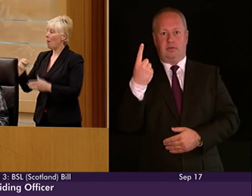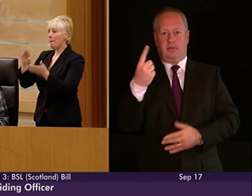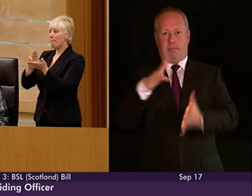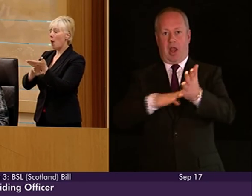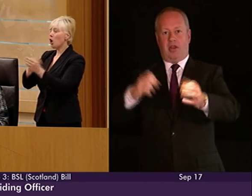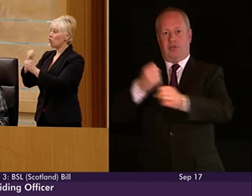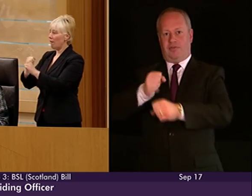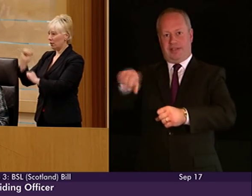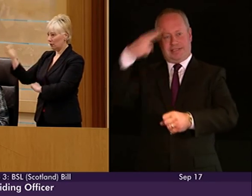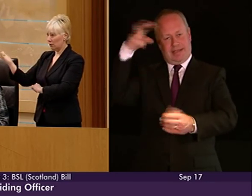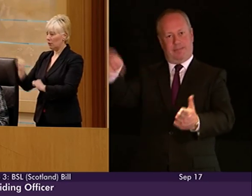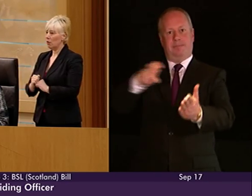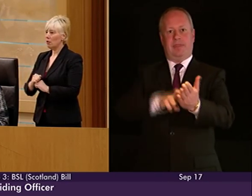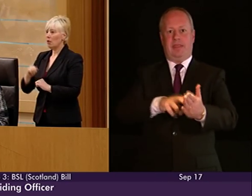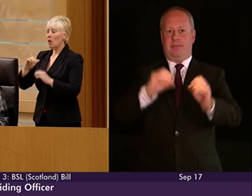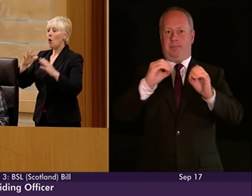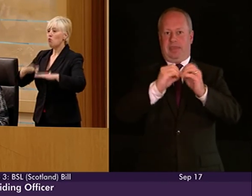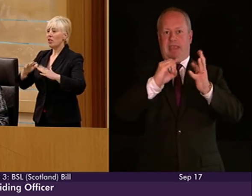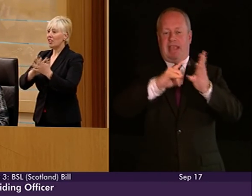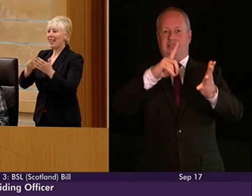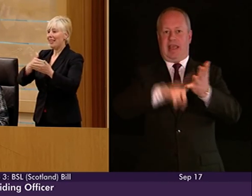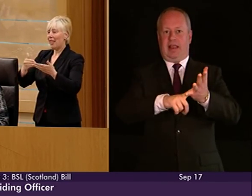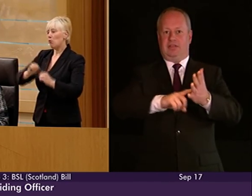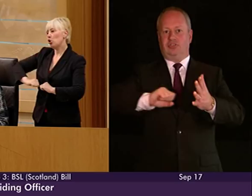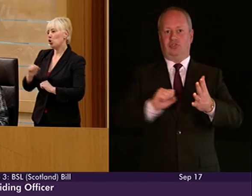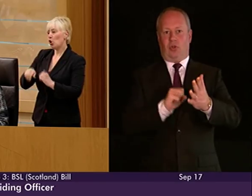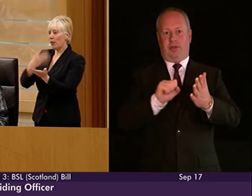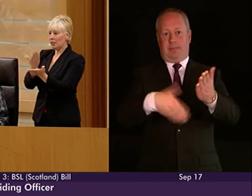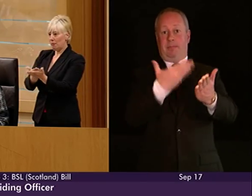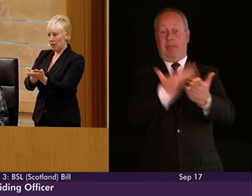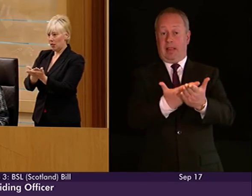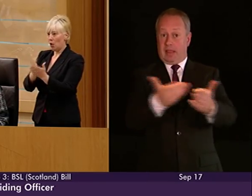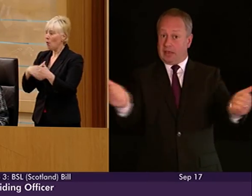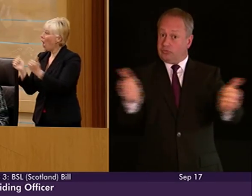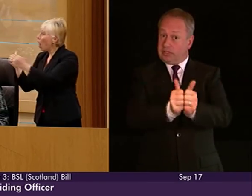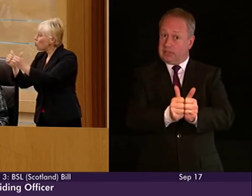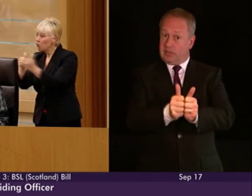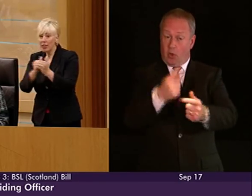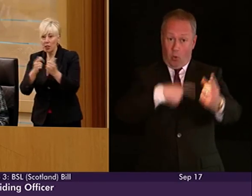Mark Griffin, on the British Sign Language (Scotland) Bill, be agreed to.